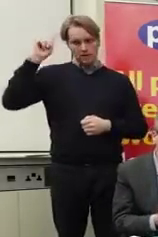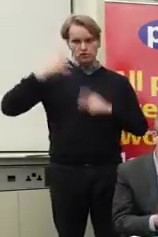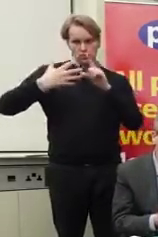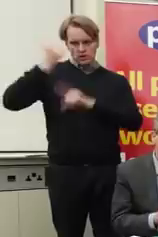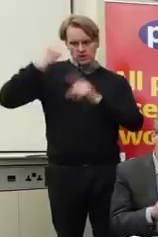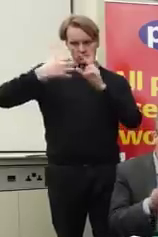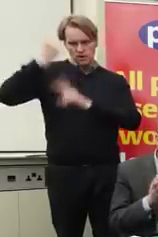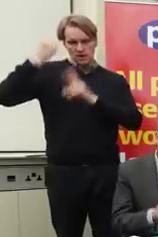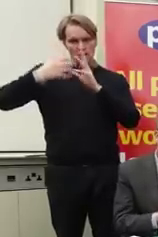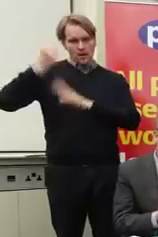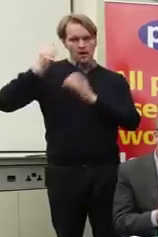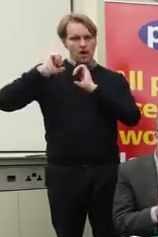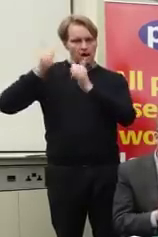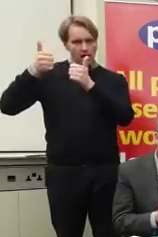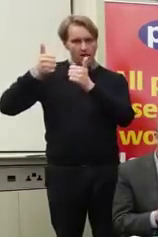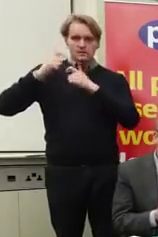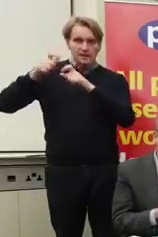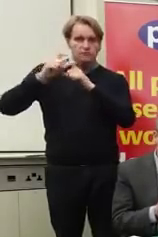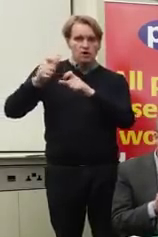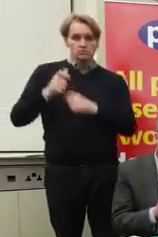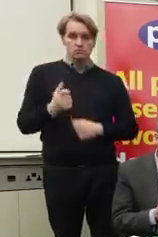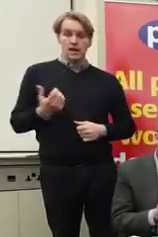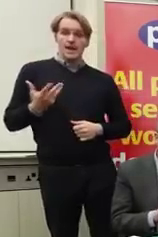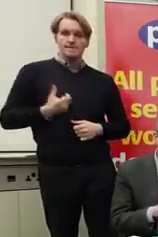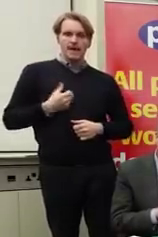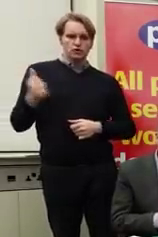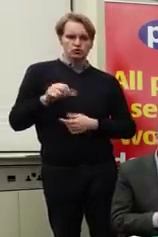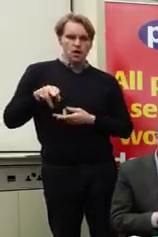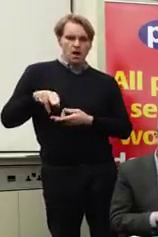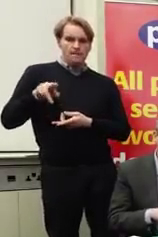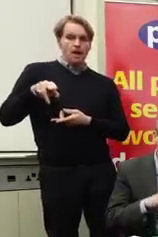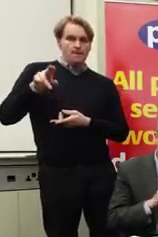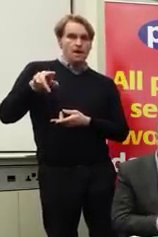defend it. We can also win on pay and the secret to that is a strong union, lots of